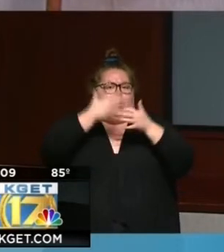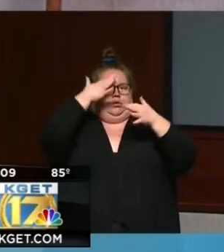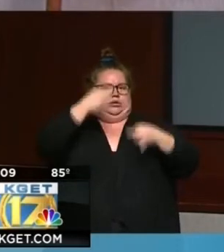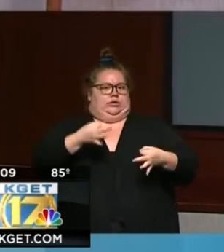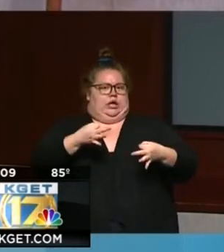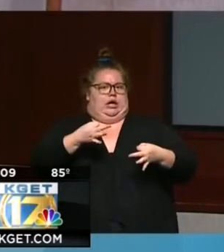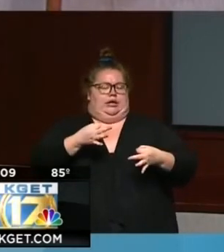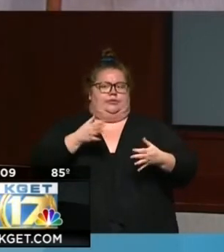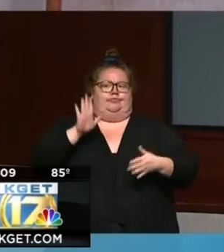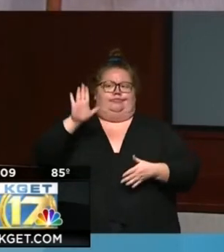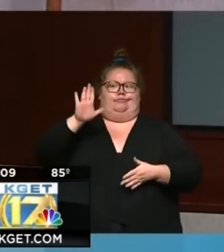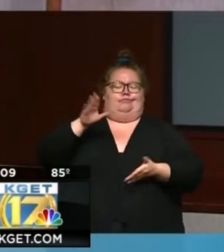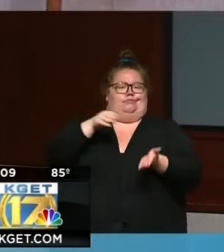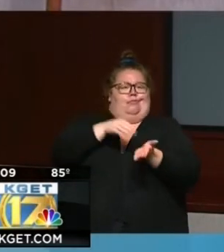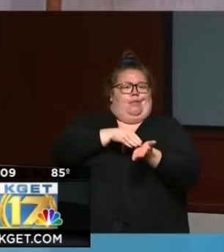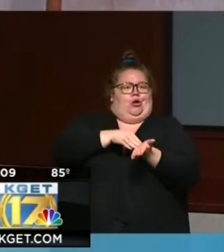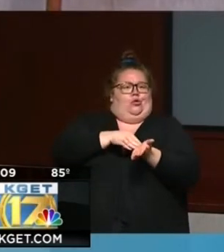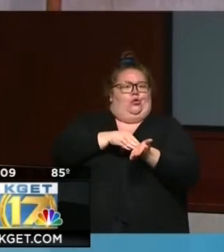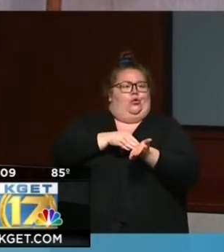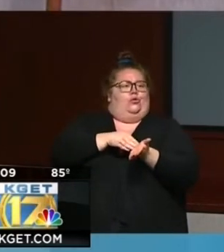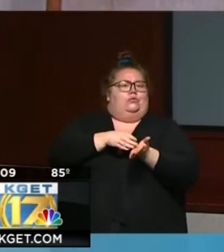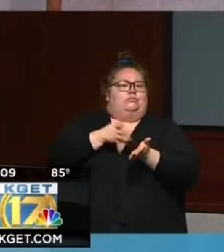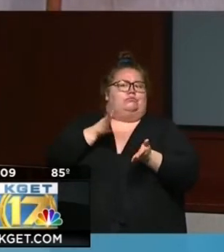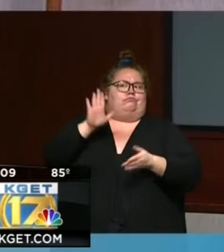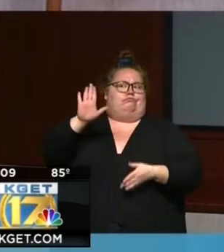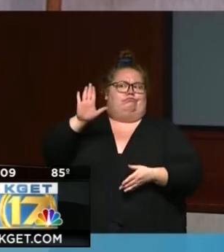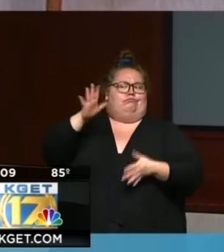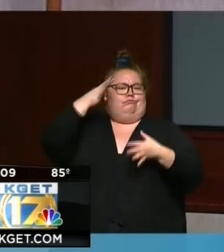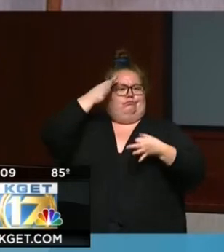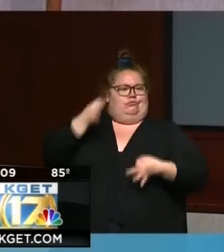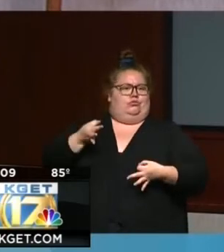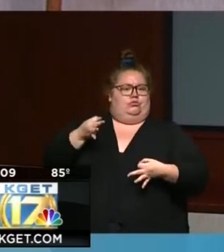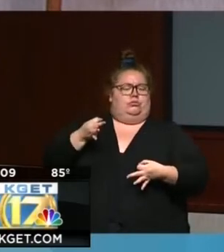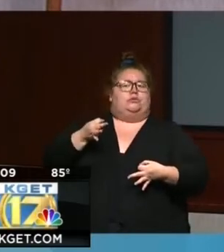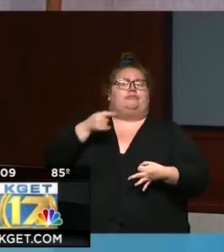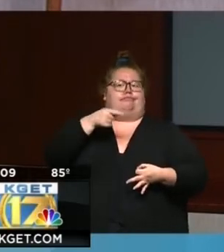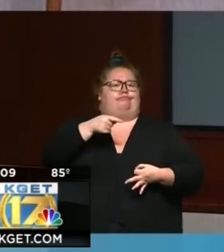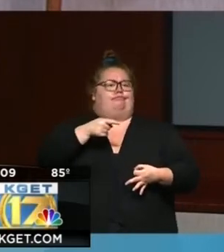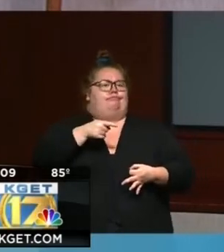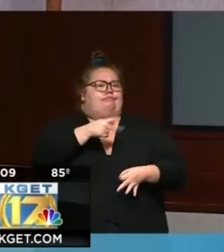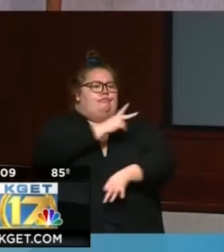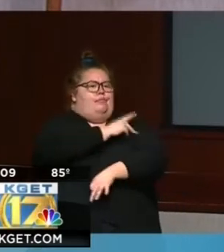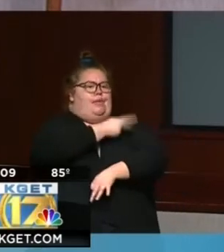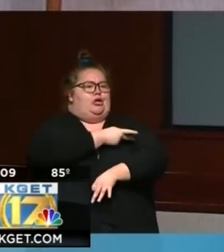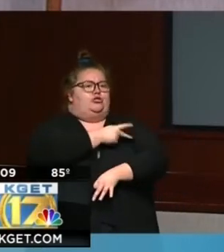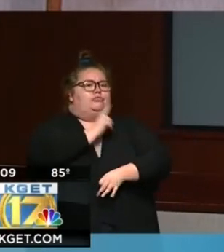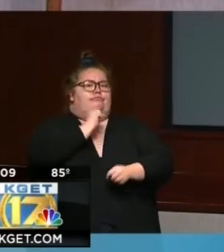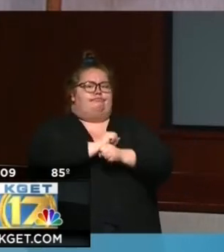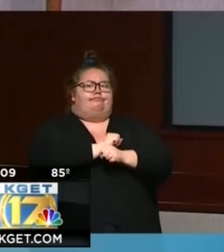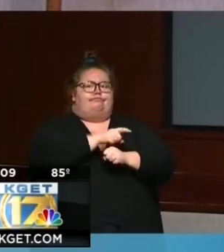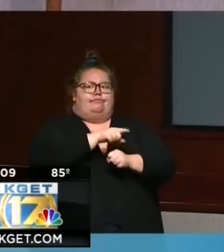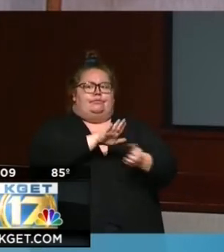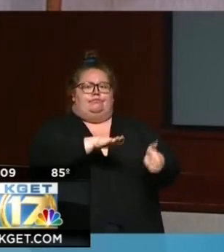DEATH OR PNEUMONIA? SO THE DEATHS ARE DETERMINED BASED ON WHAT THE MEDICAL PROVIDER WRITES ON THE DEATH